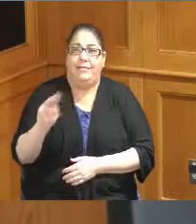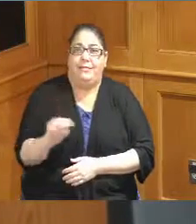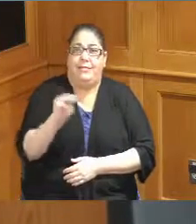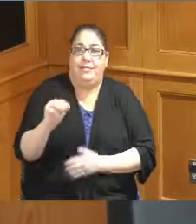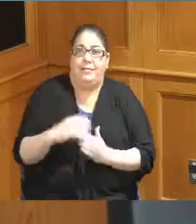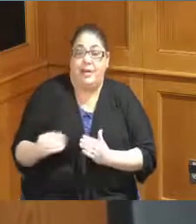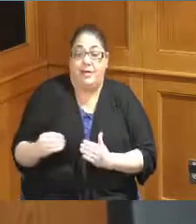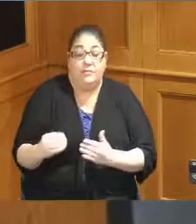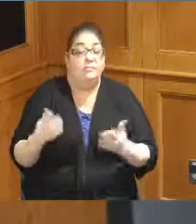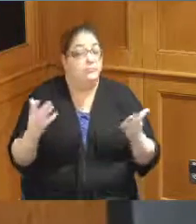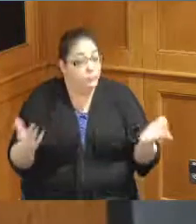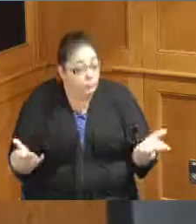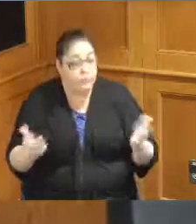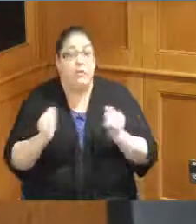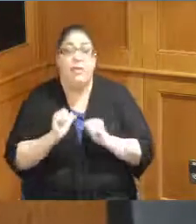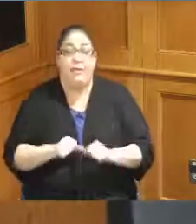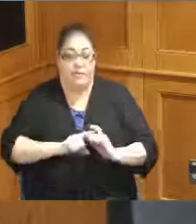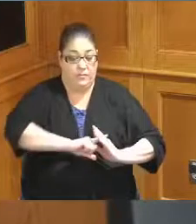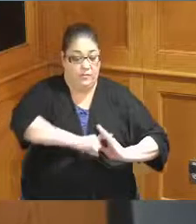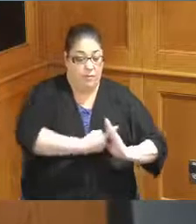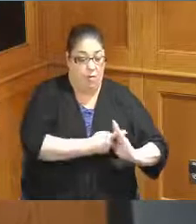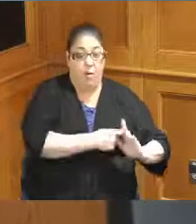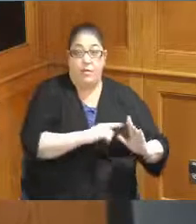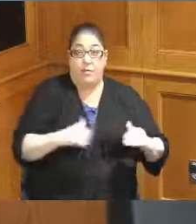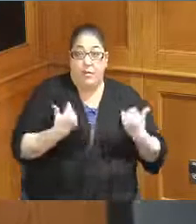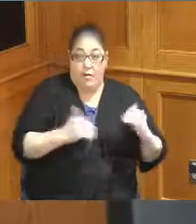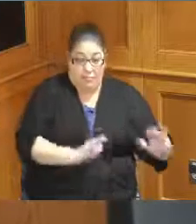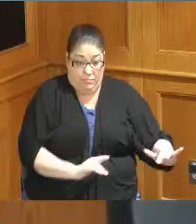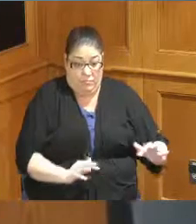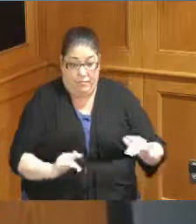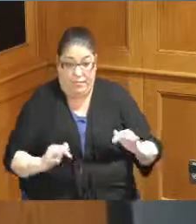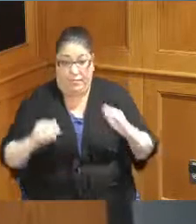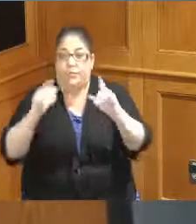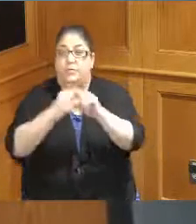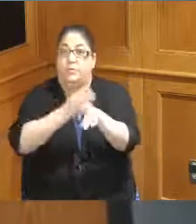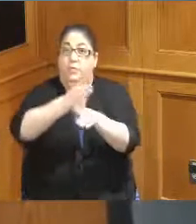that that you could get them from the beginning all the way up so we're working our we'll be